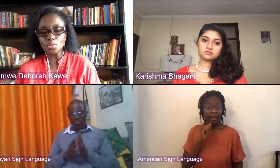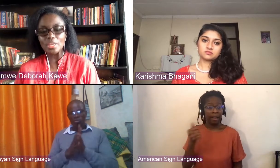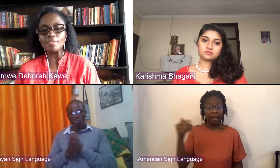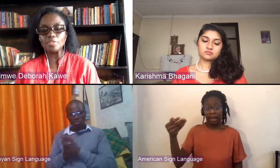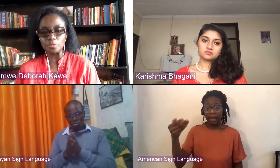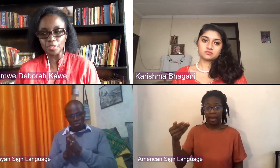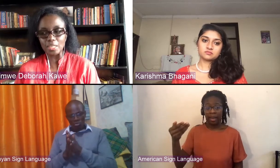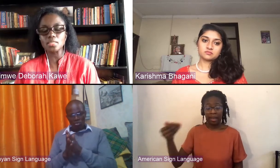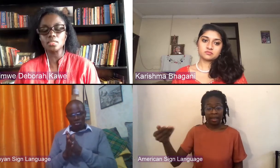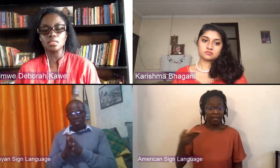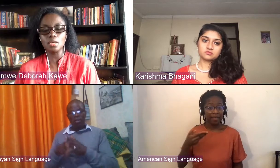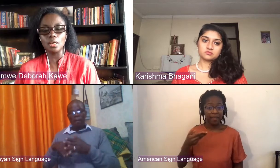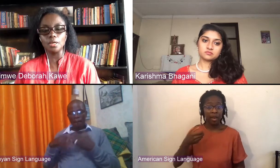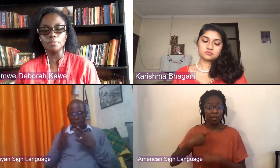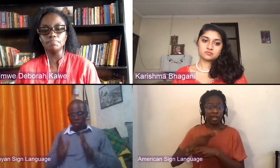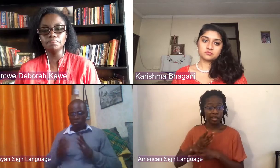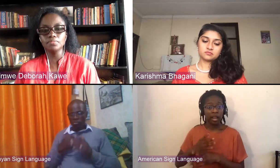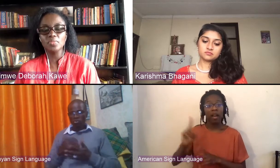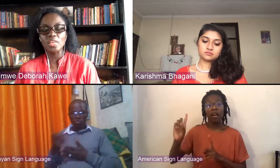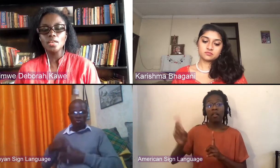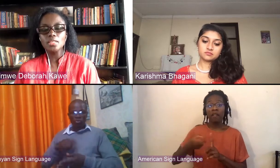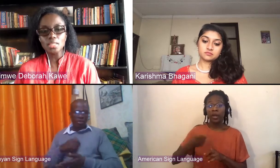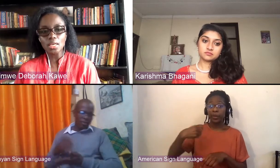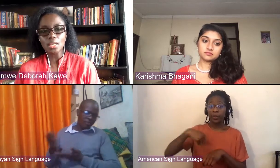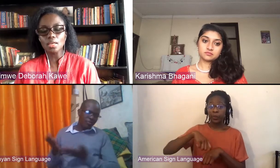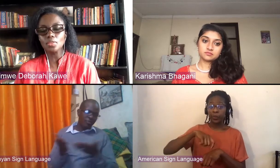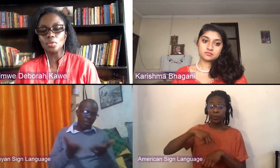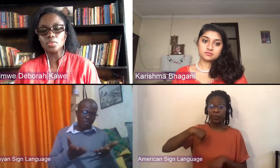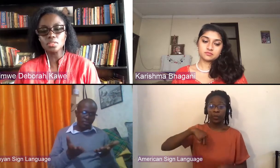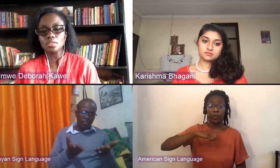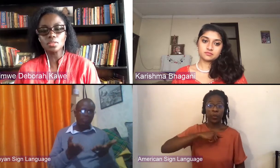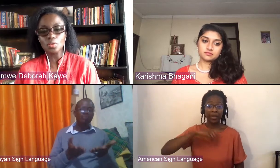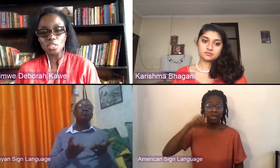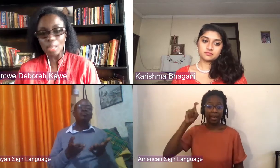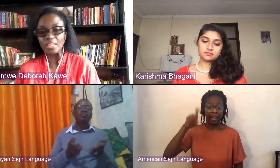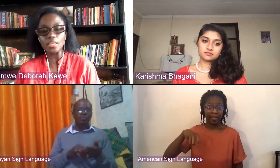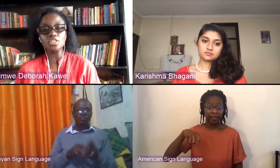we have to first take those applications and submissions